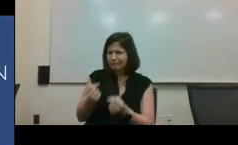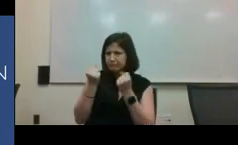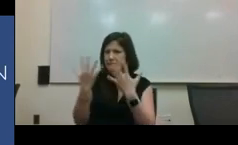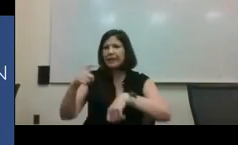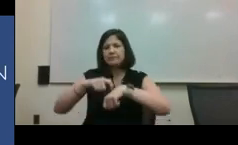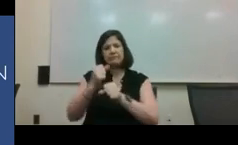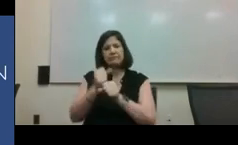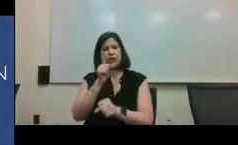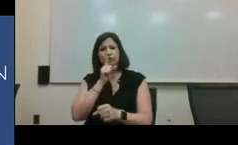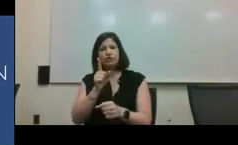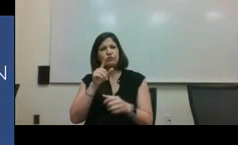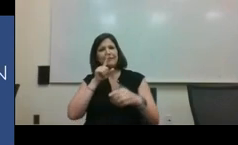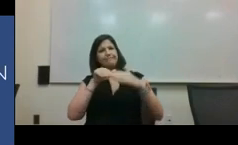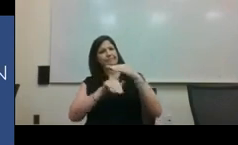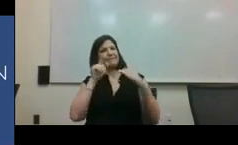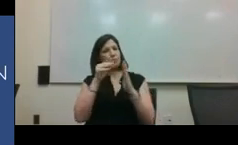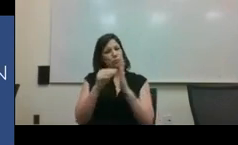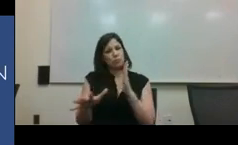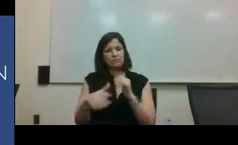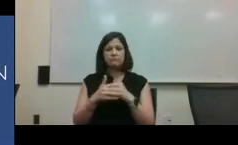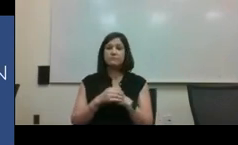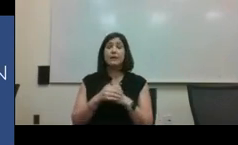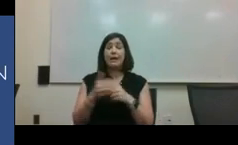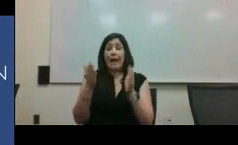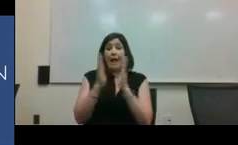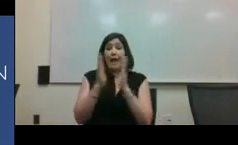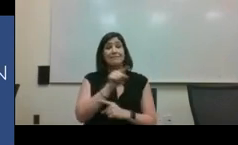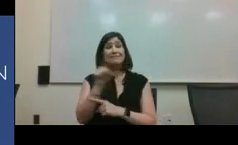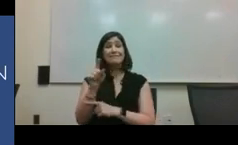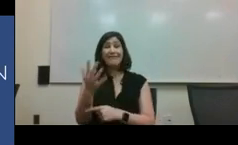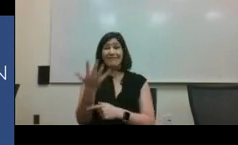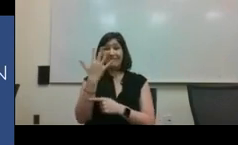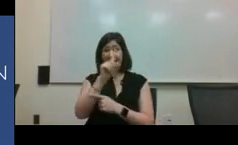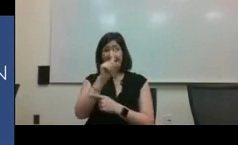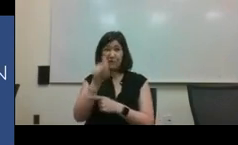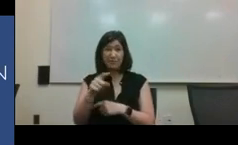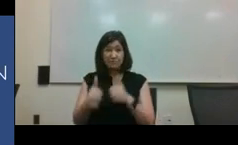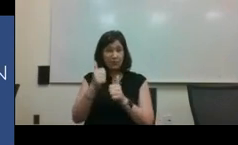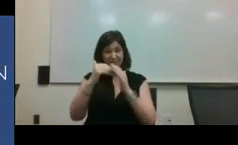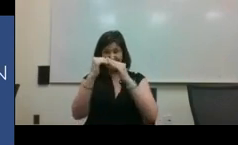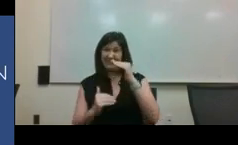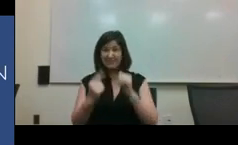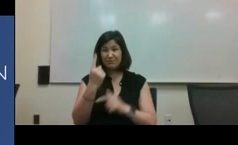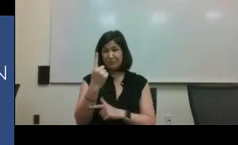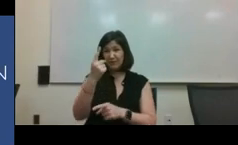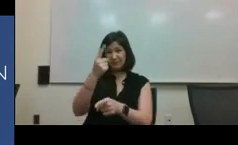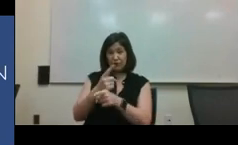to make sure it was like really accessible for students. Then we asked them five questions and they got less than one right at baseline